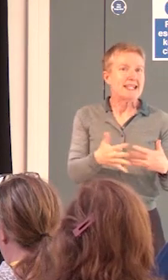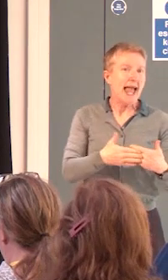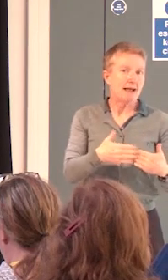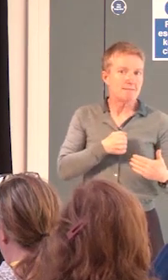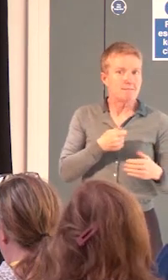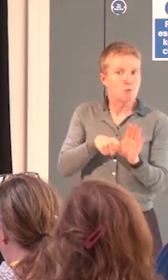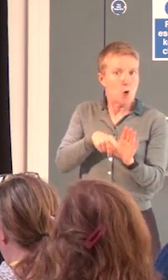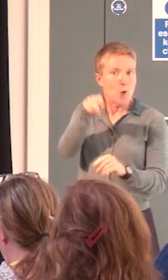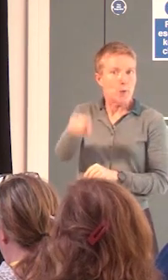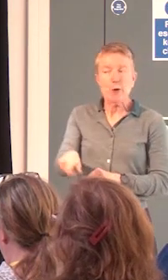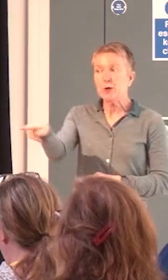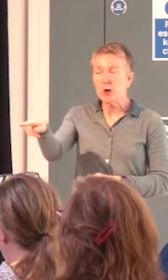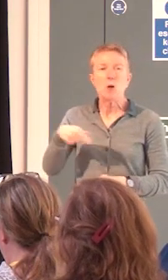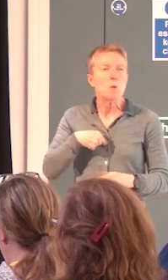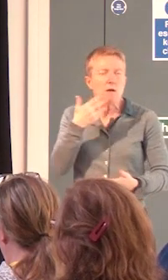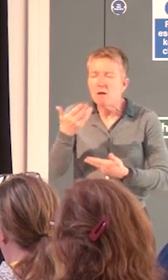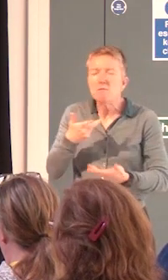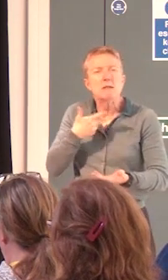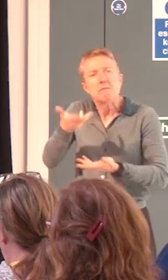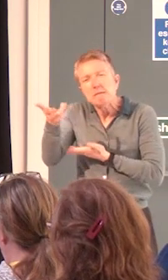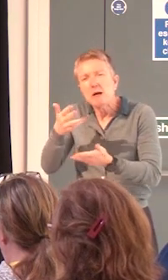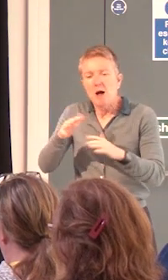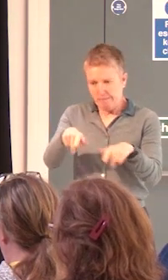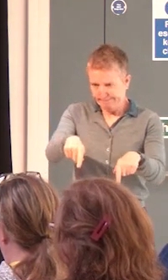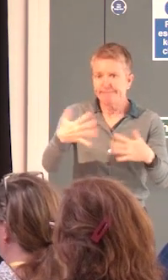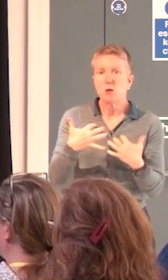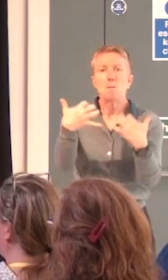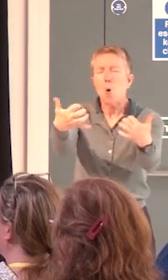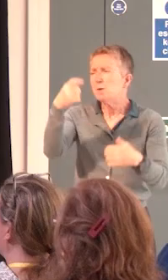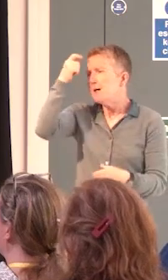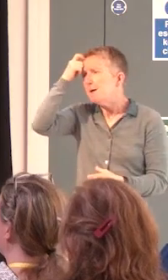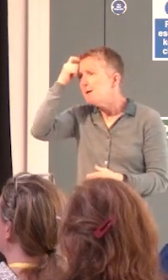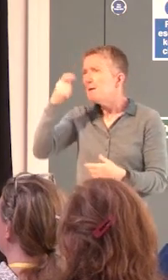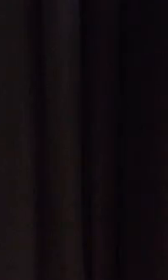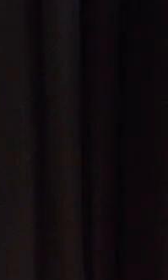When we were talking about symposium and you know, what we were gonna bring to this event, we had a conversation